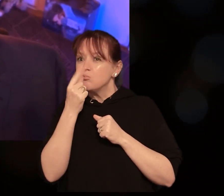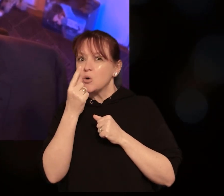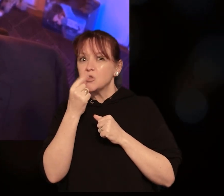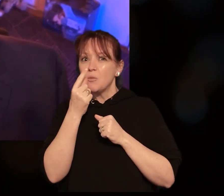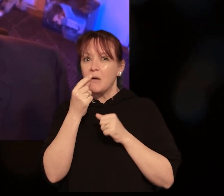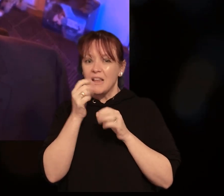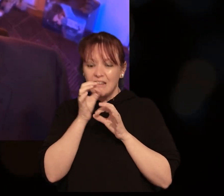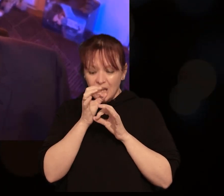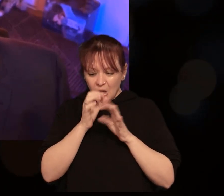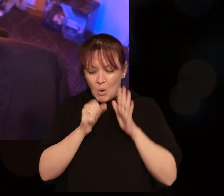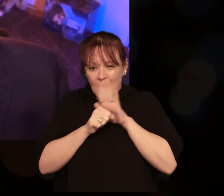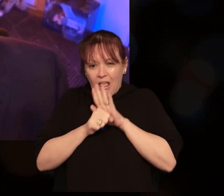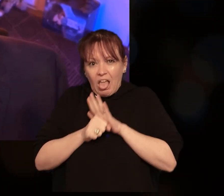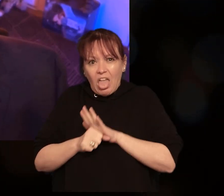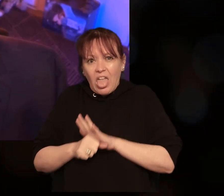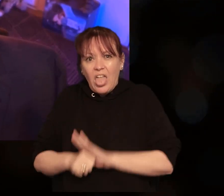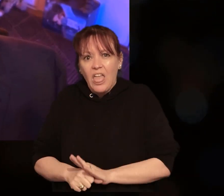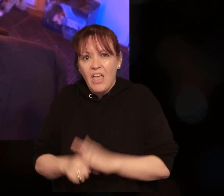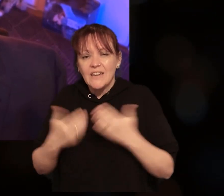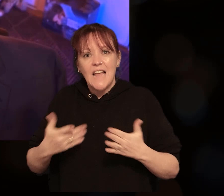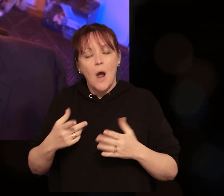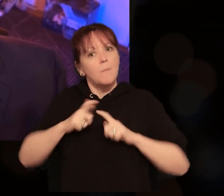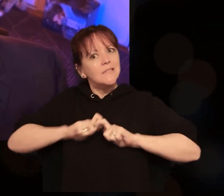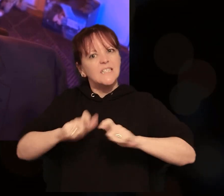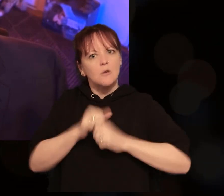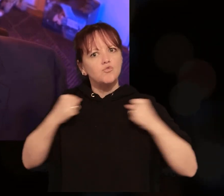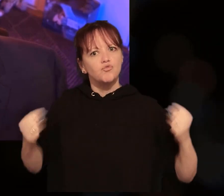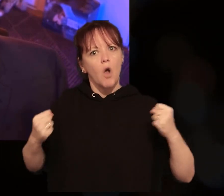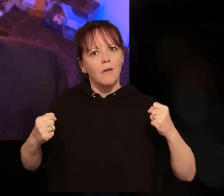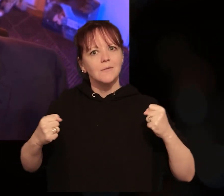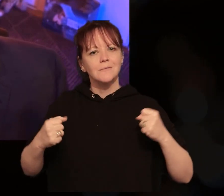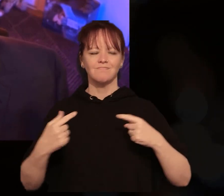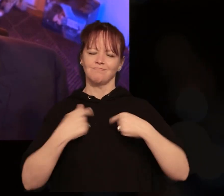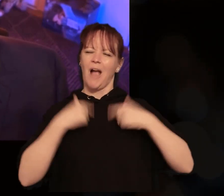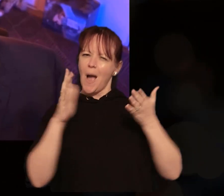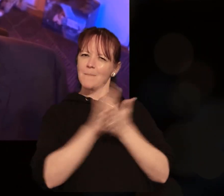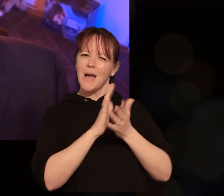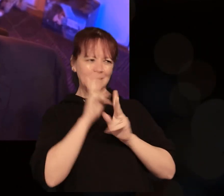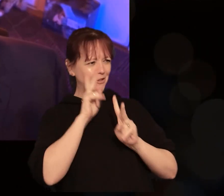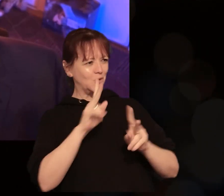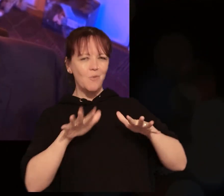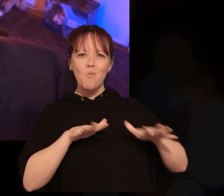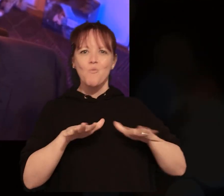So I am so happy to be able to see folks like Wobbly win and all the finalists for this category.